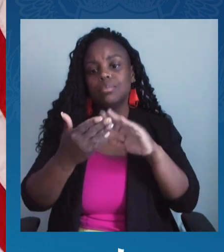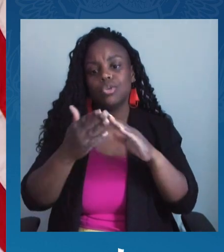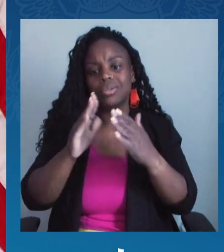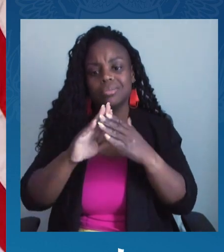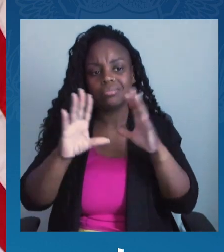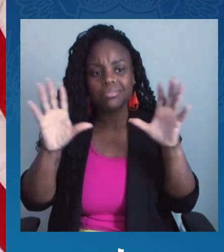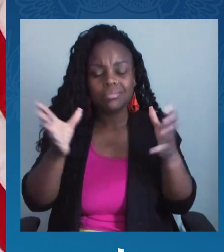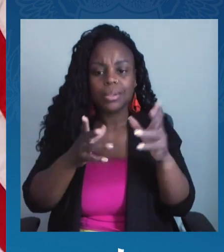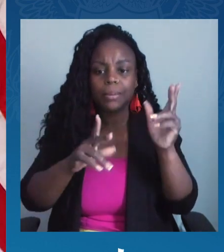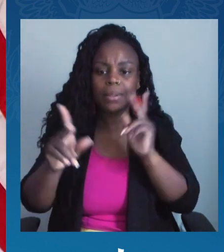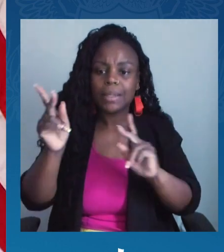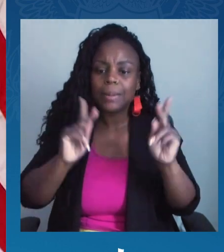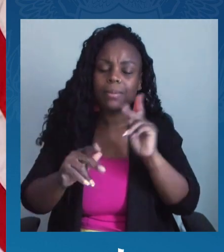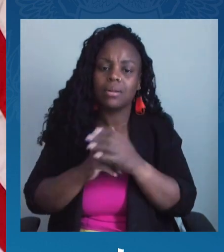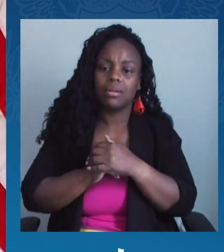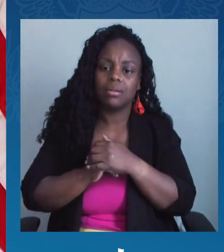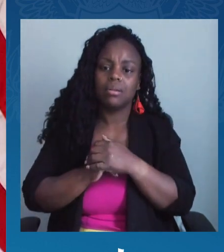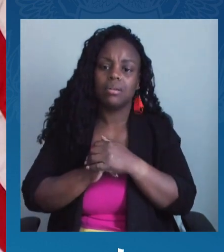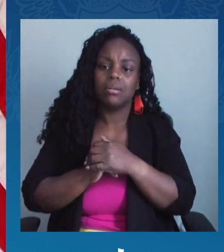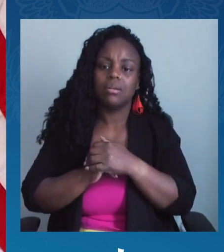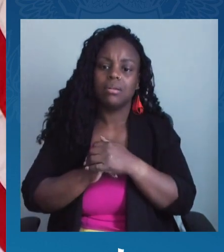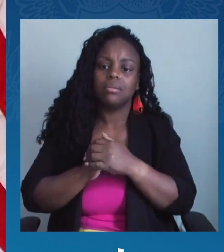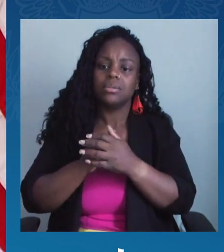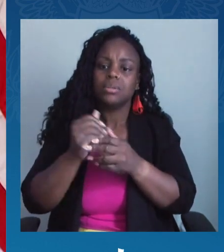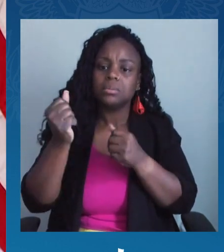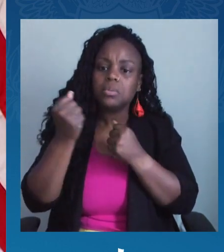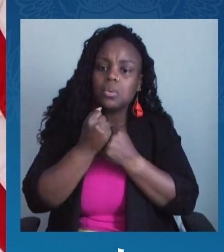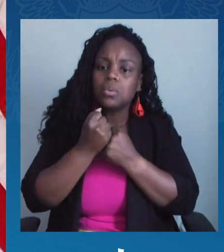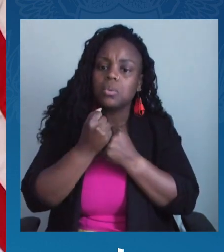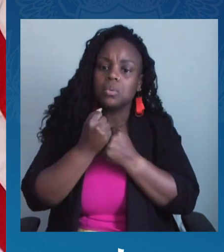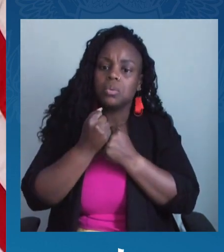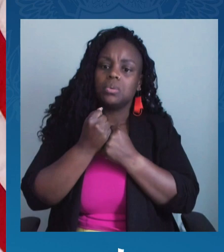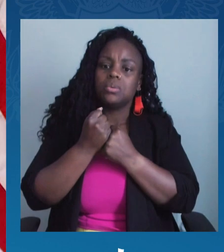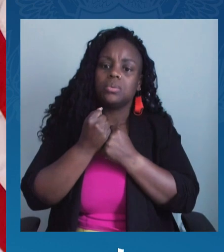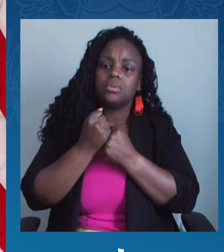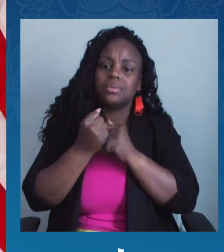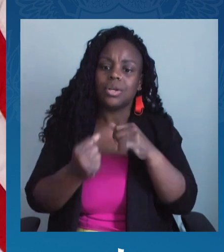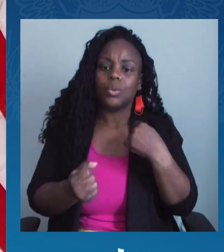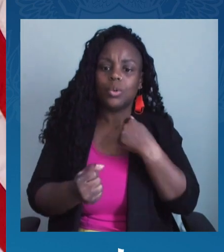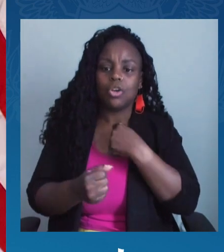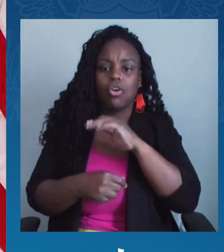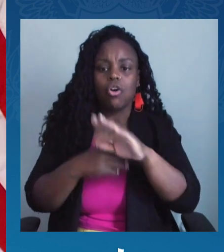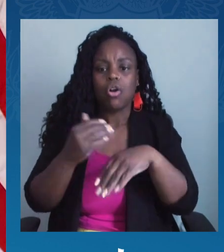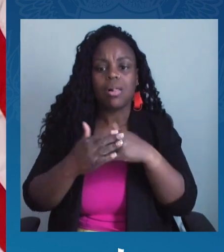and reinforcing the fact that we all have so much more in common than what separates us.